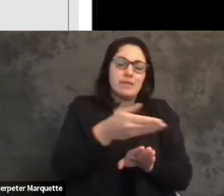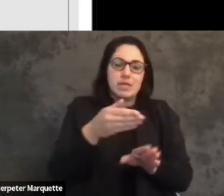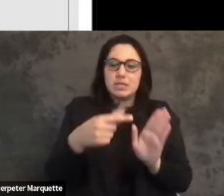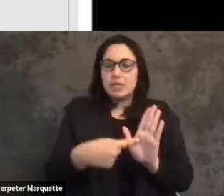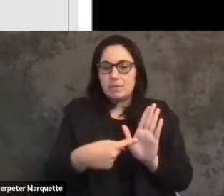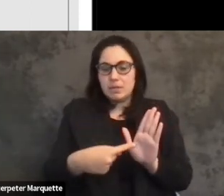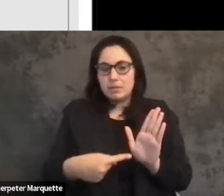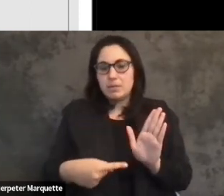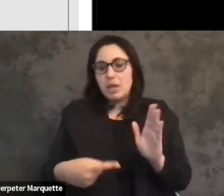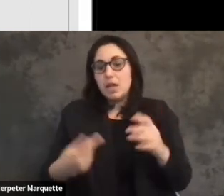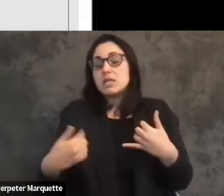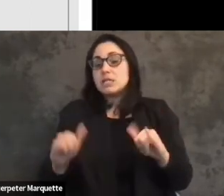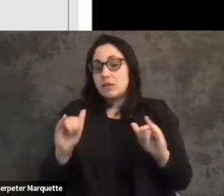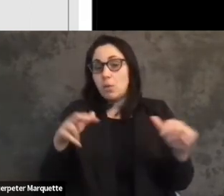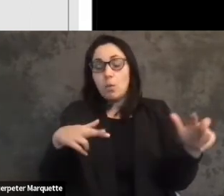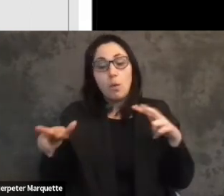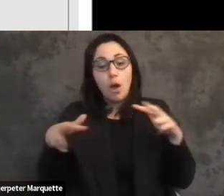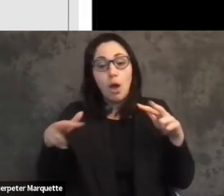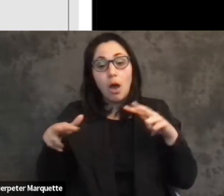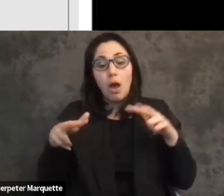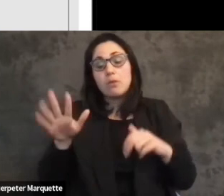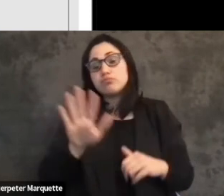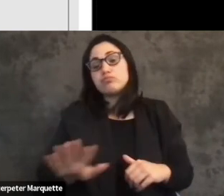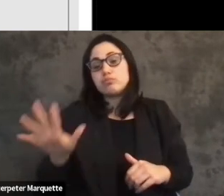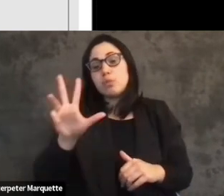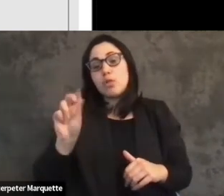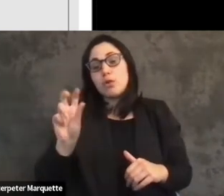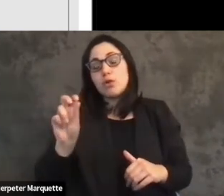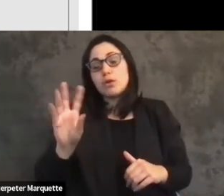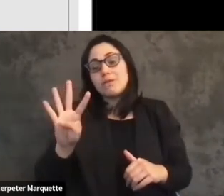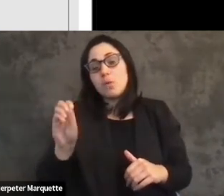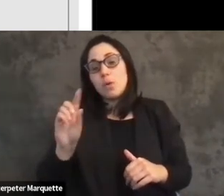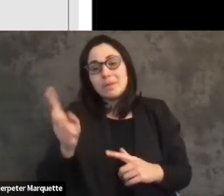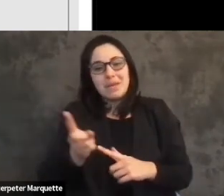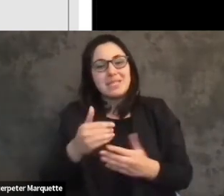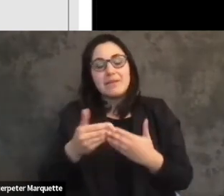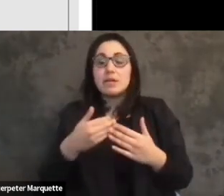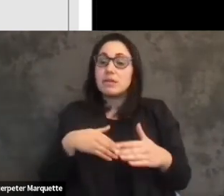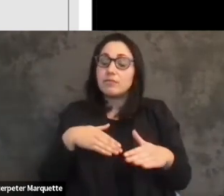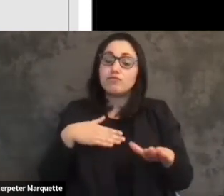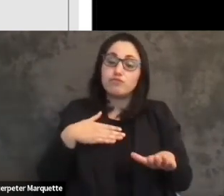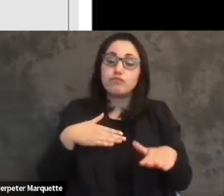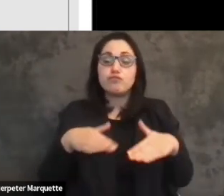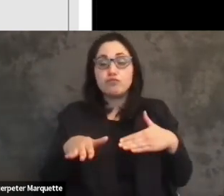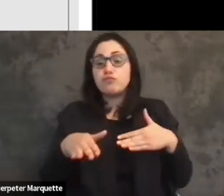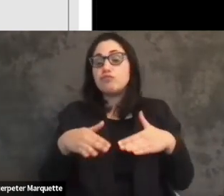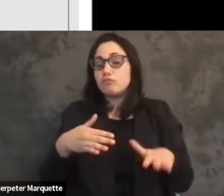When I'm having a flare up of the symptoms that I described. I will still if I can walk